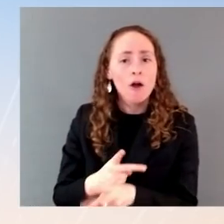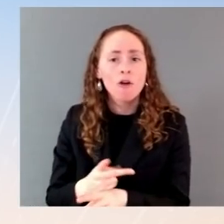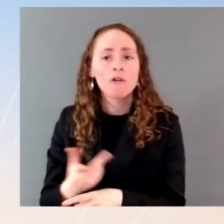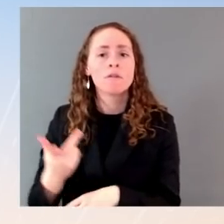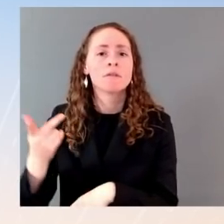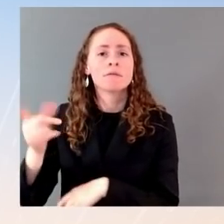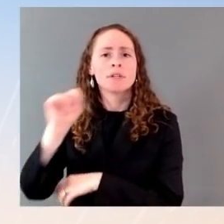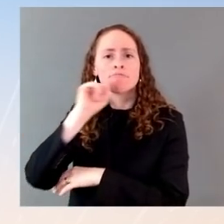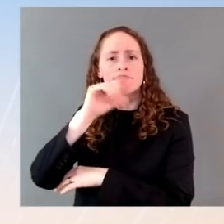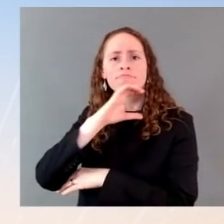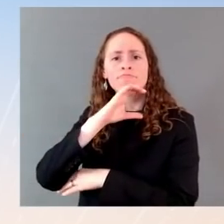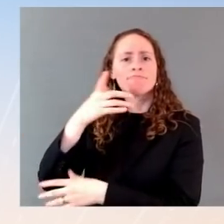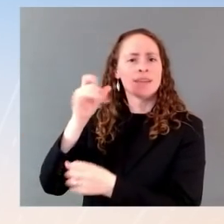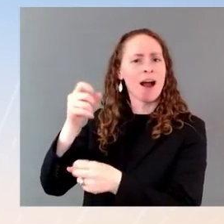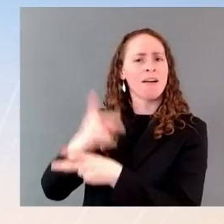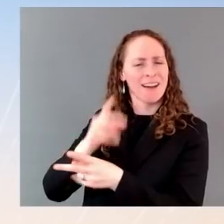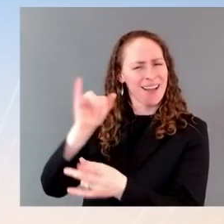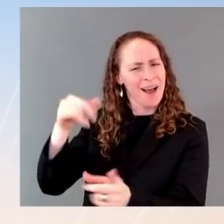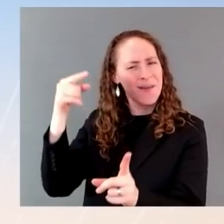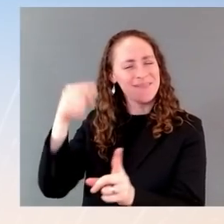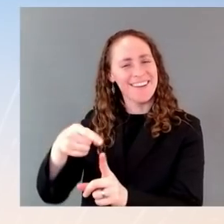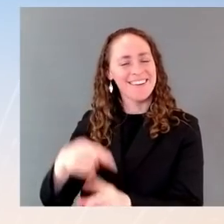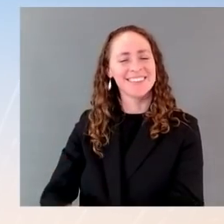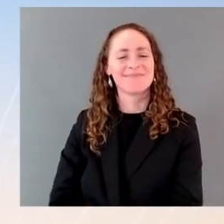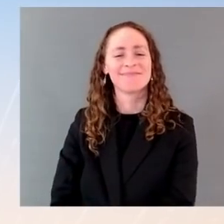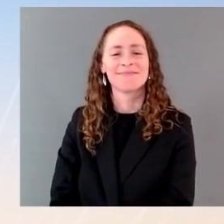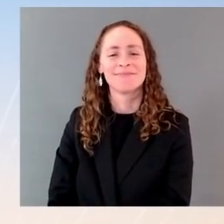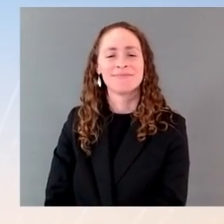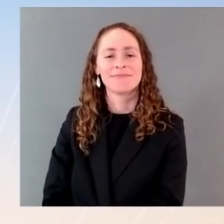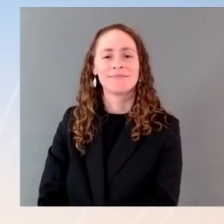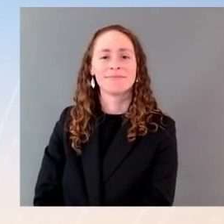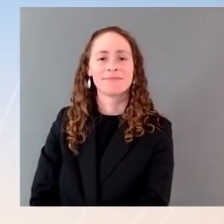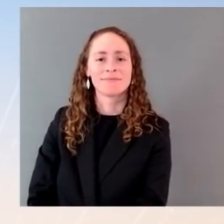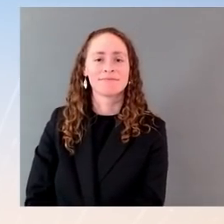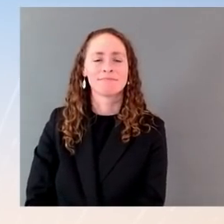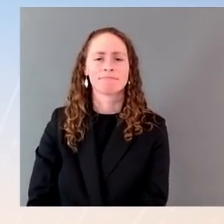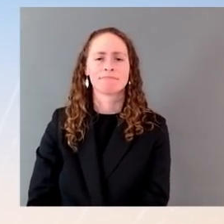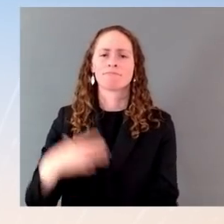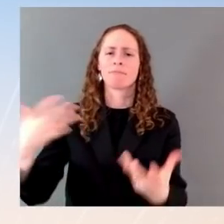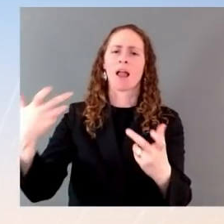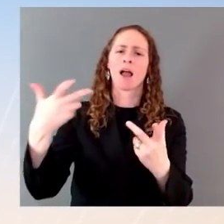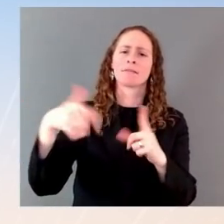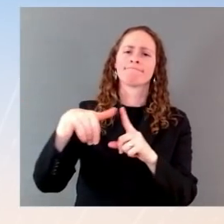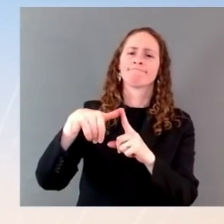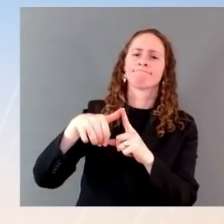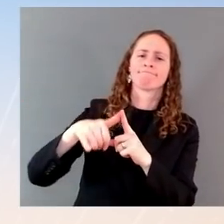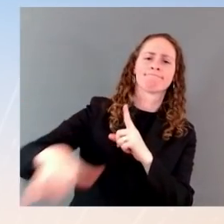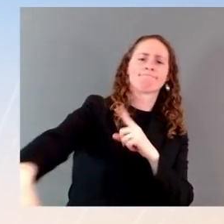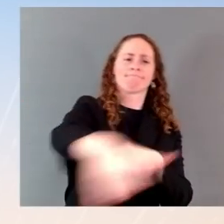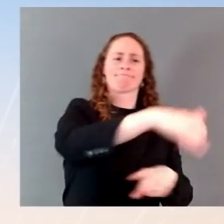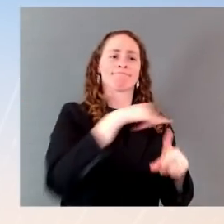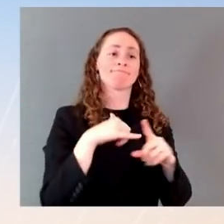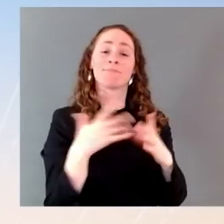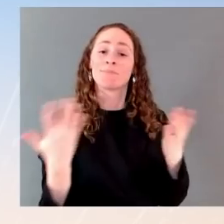that has never existed in the past. There are components that there is support for that are still part of the discussions,